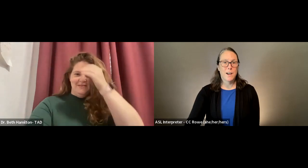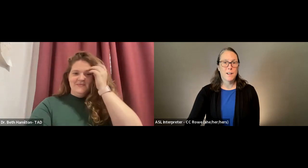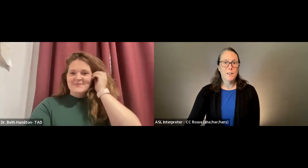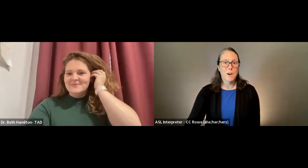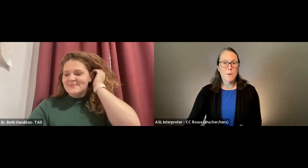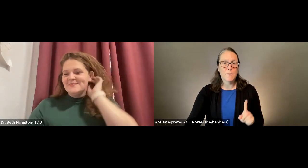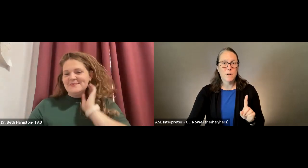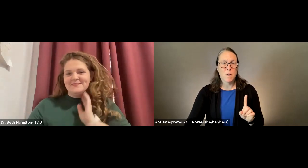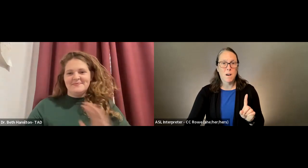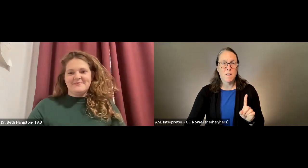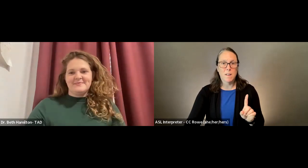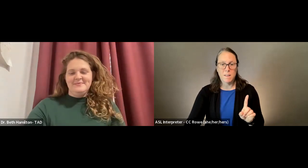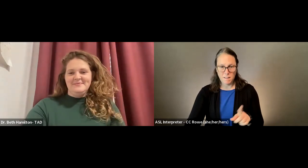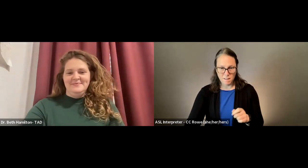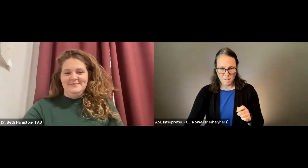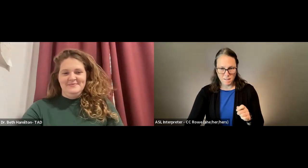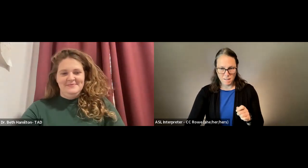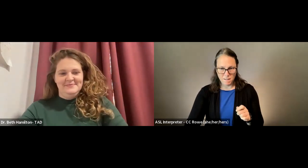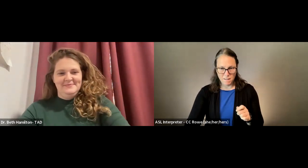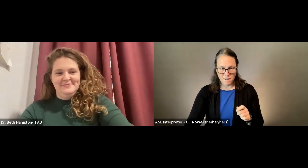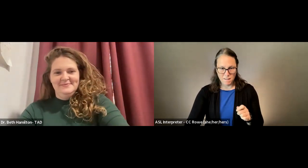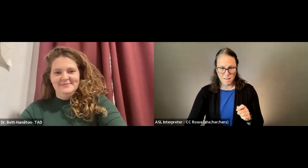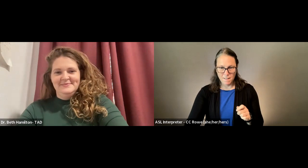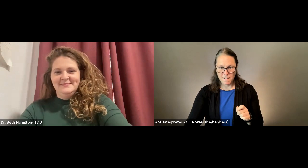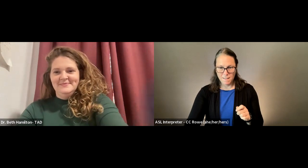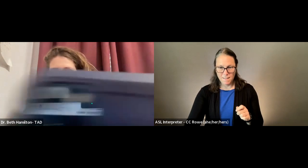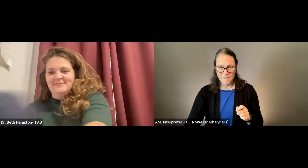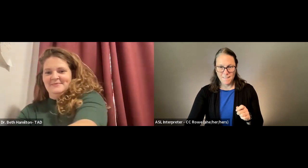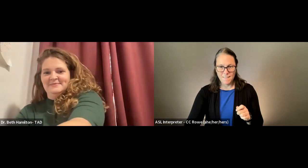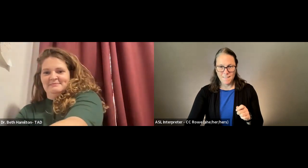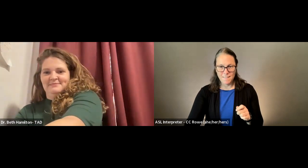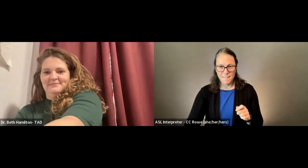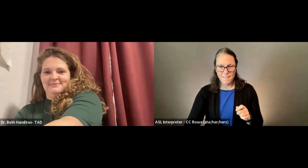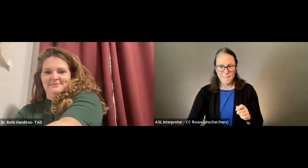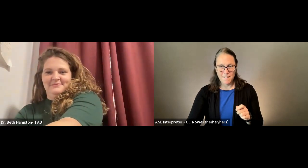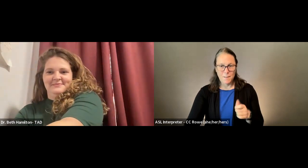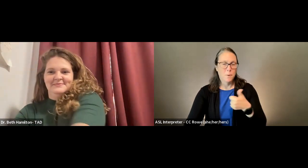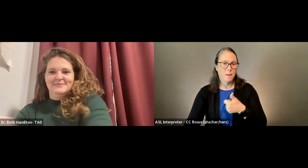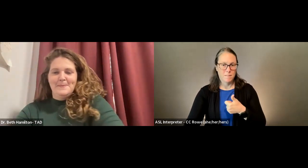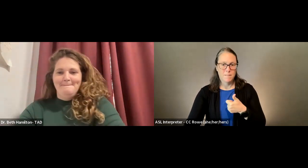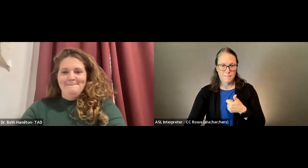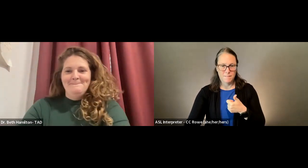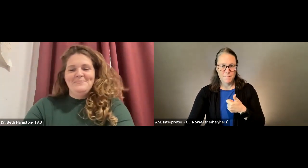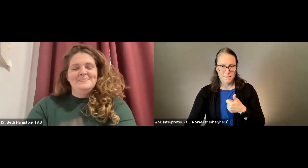Norma. Or Beth Hamilton if you would like to come on. >> Beth Hamilton: Sure.